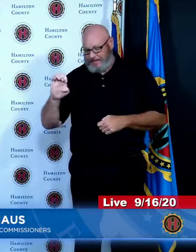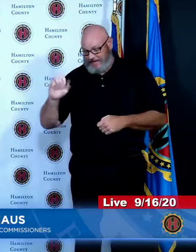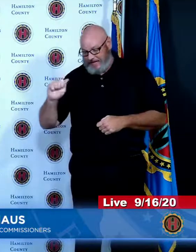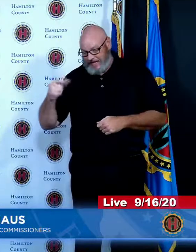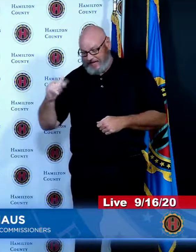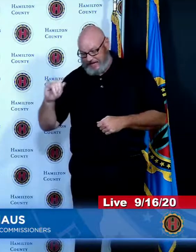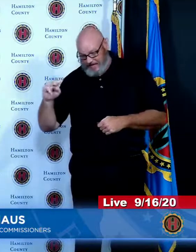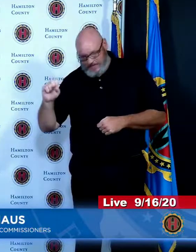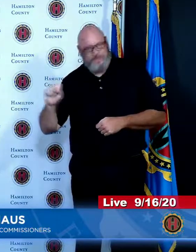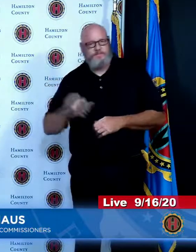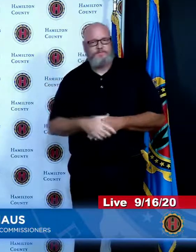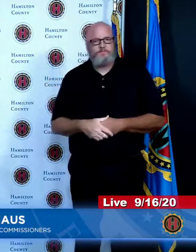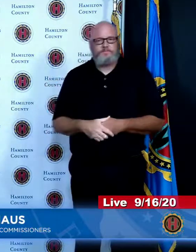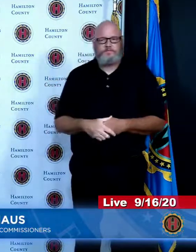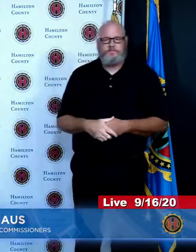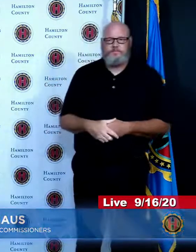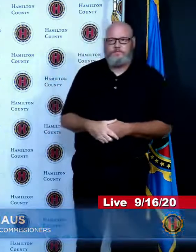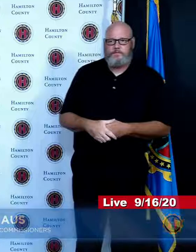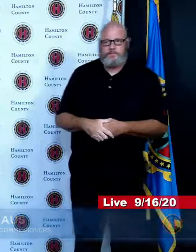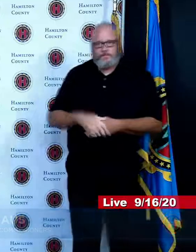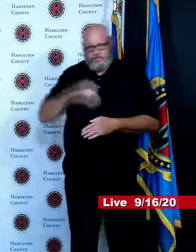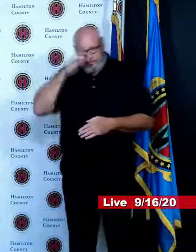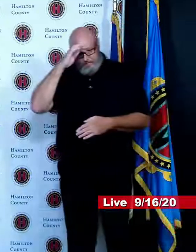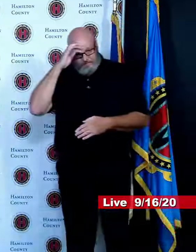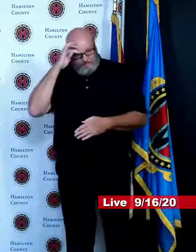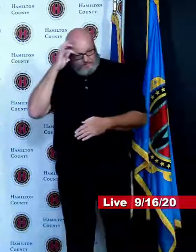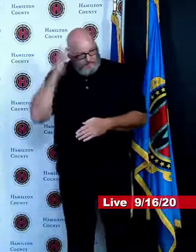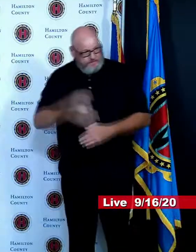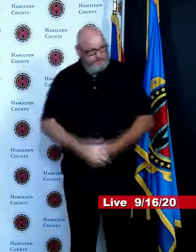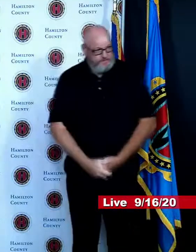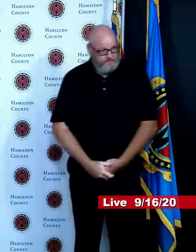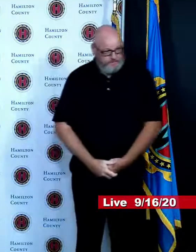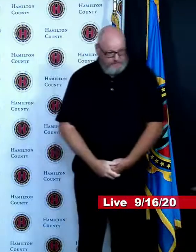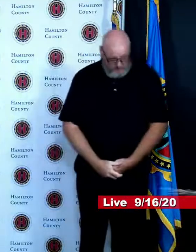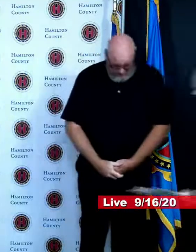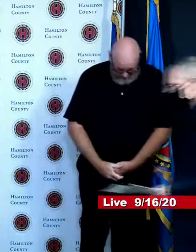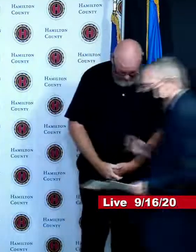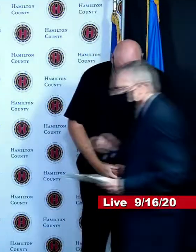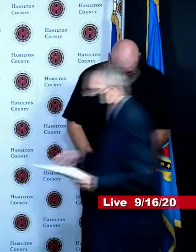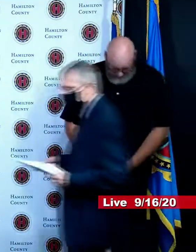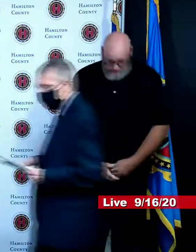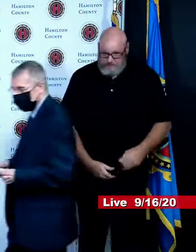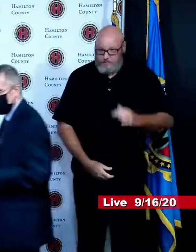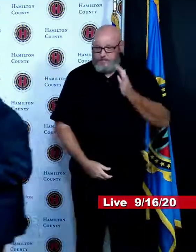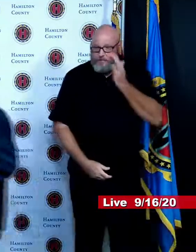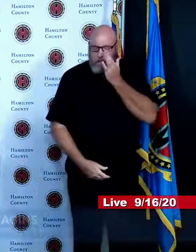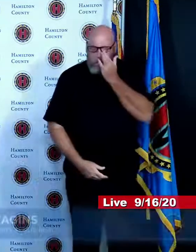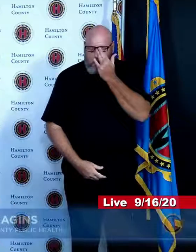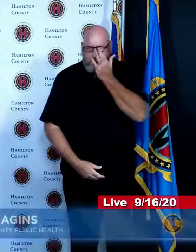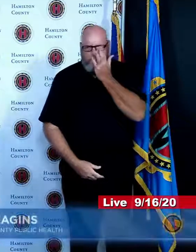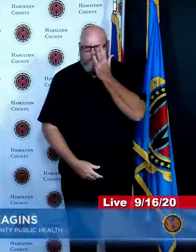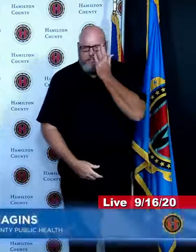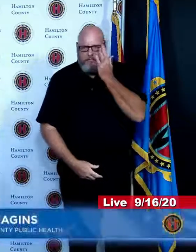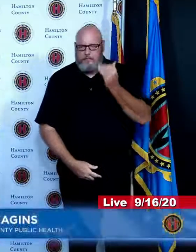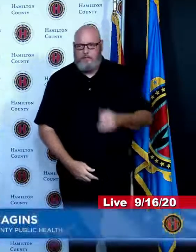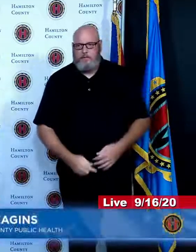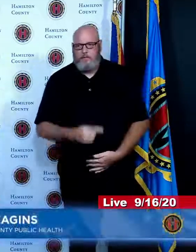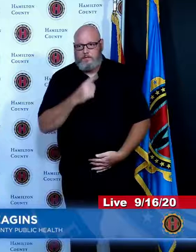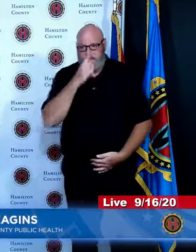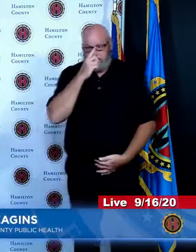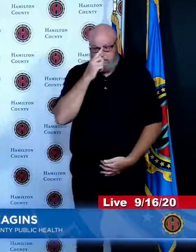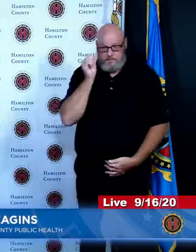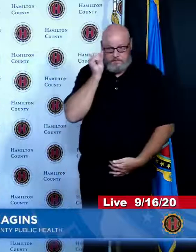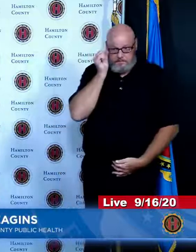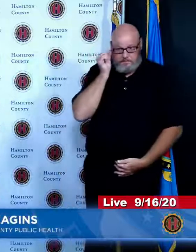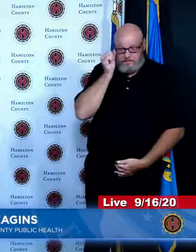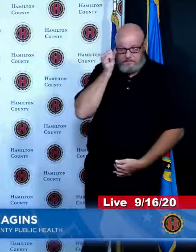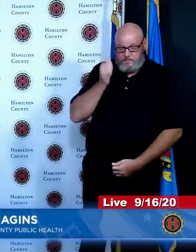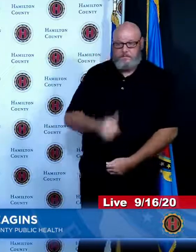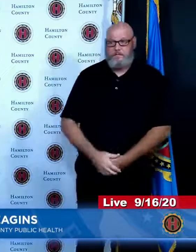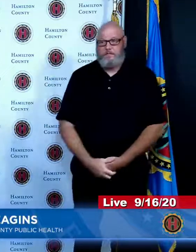about vaccines